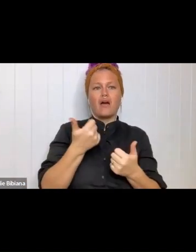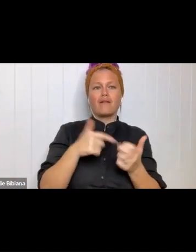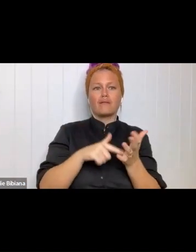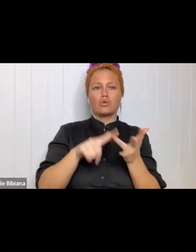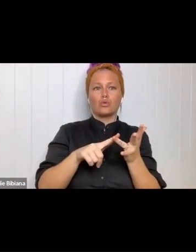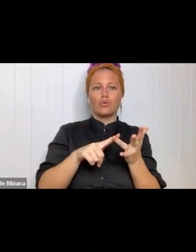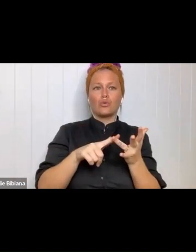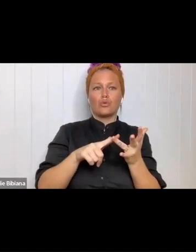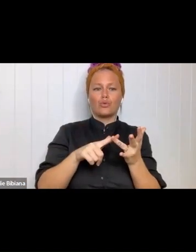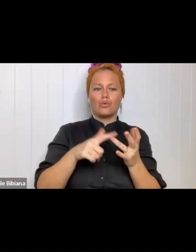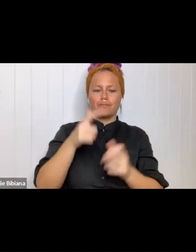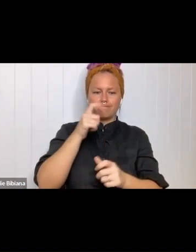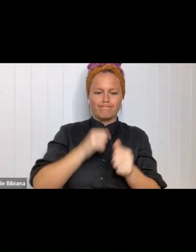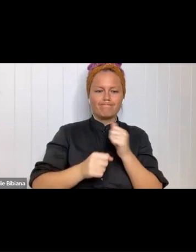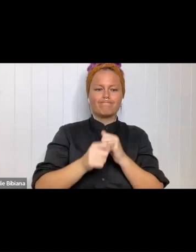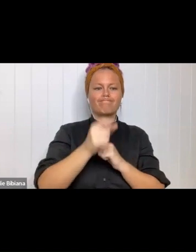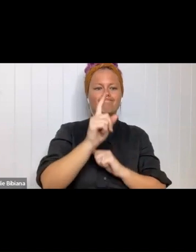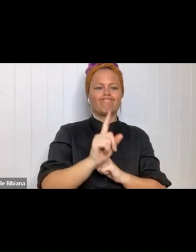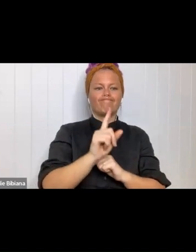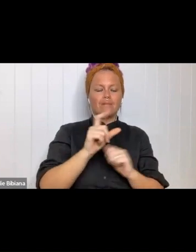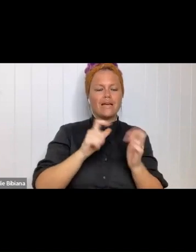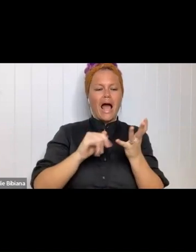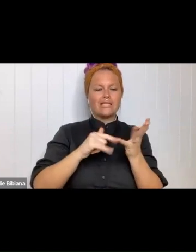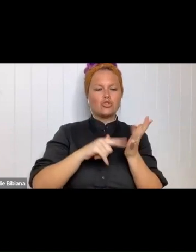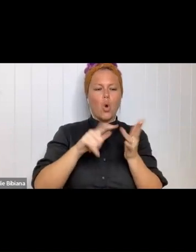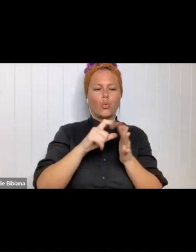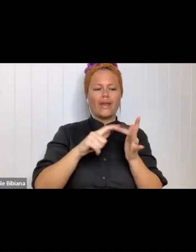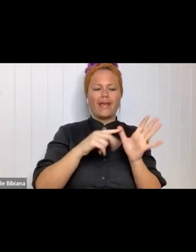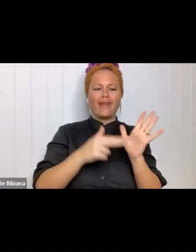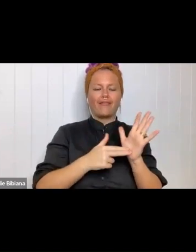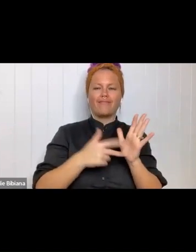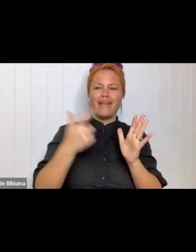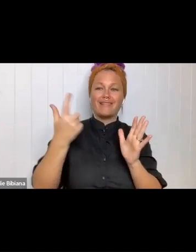custodian is a word that's been introduced to me recently, of